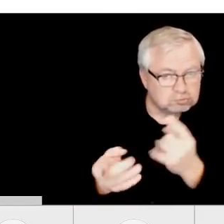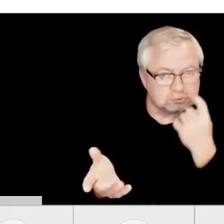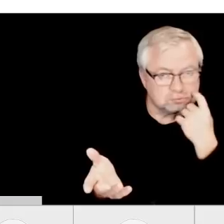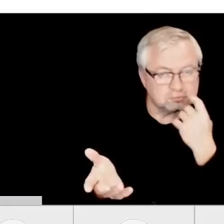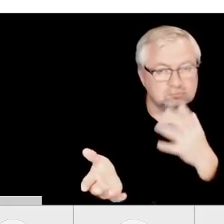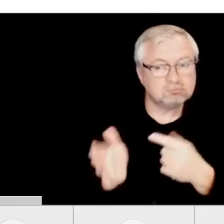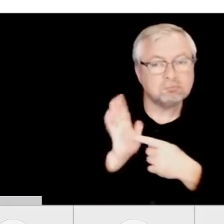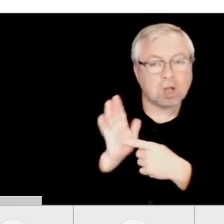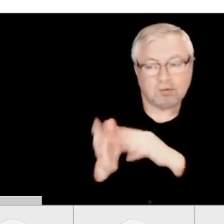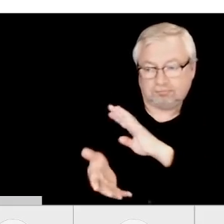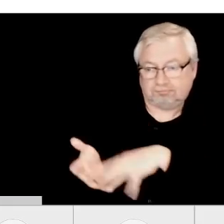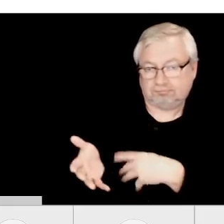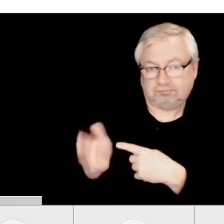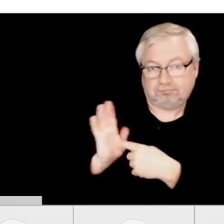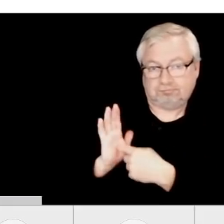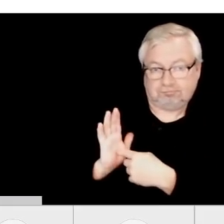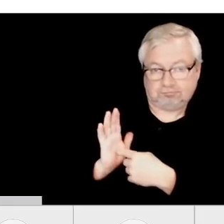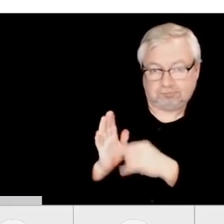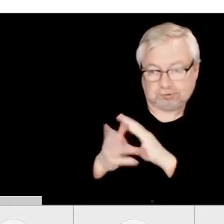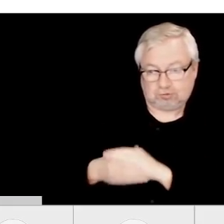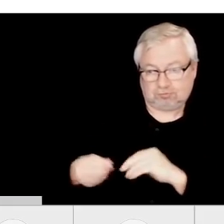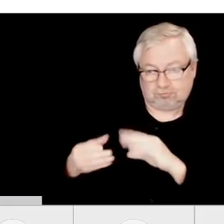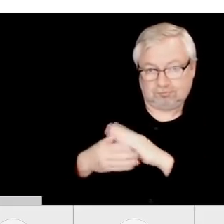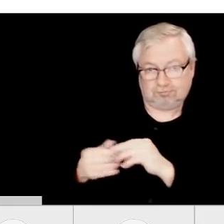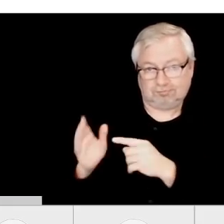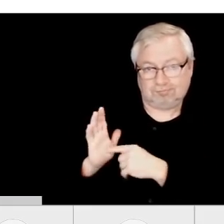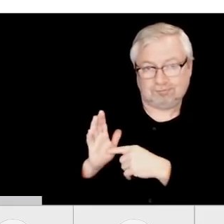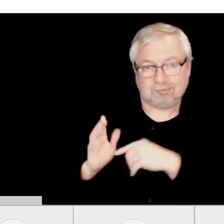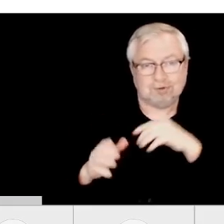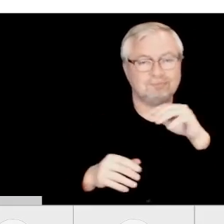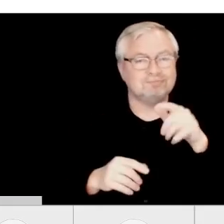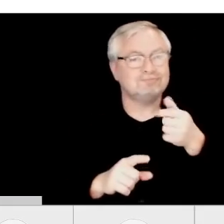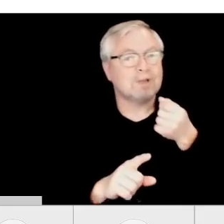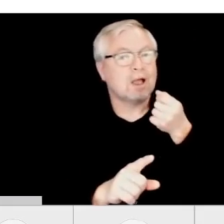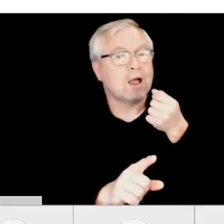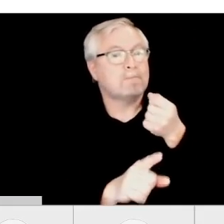doesn't assume any impacts on mortality itself.